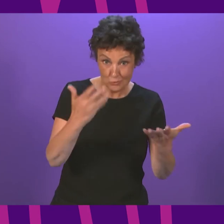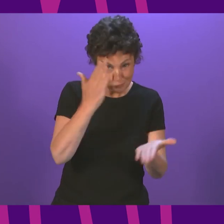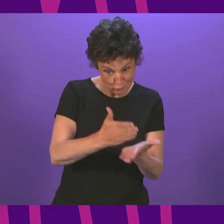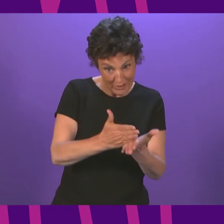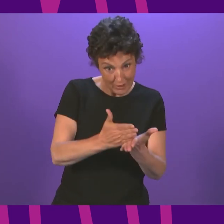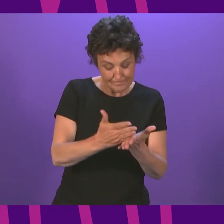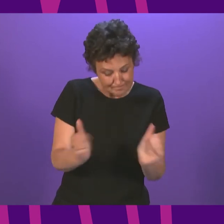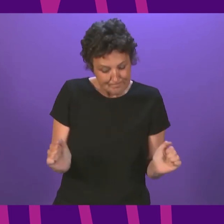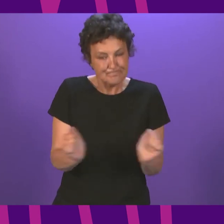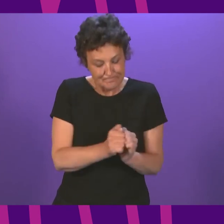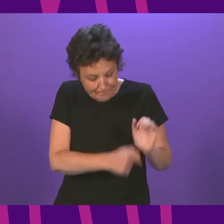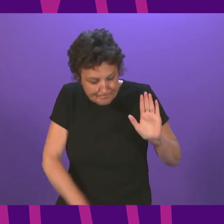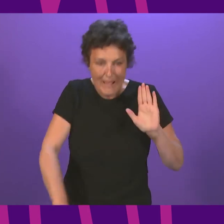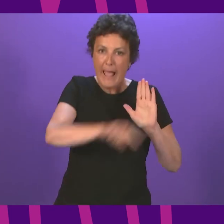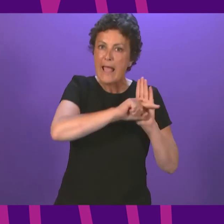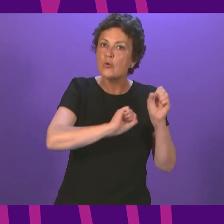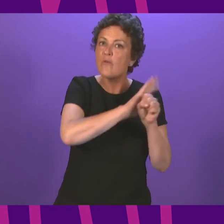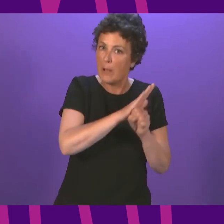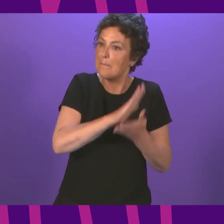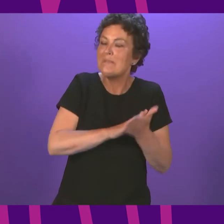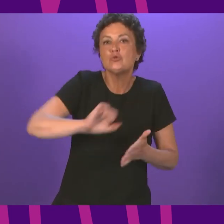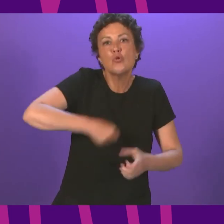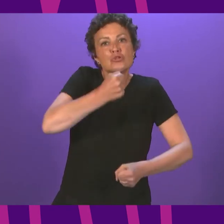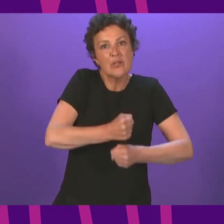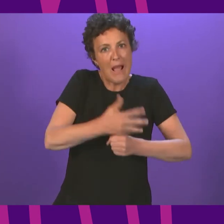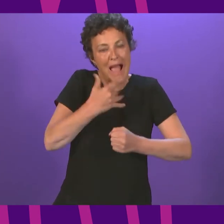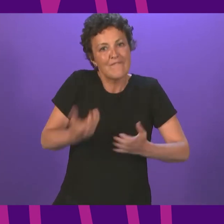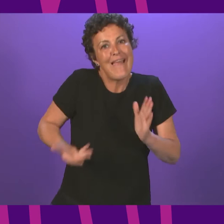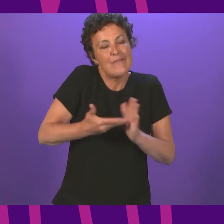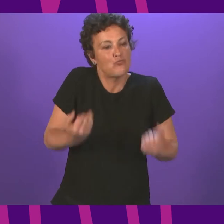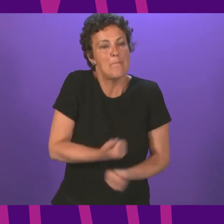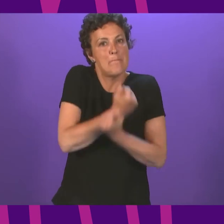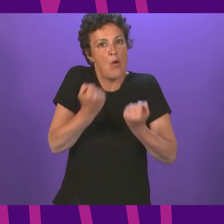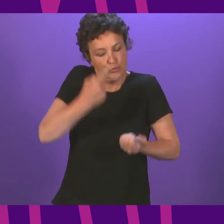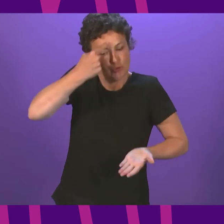Covid acts, it is essential that there is transparency and openness about how those